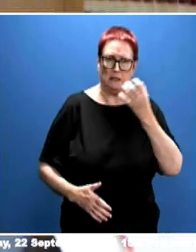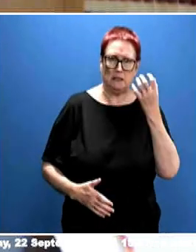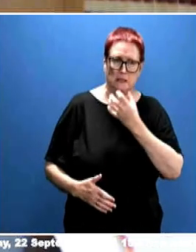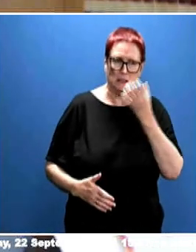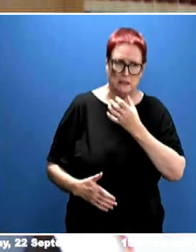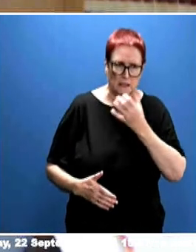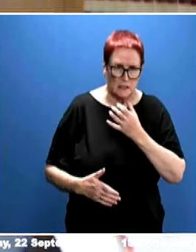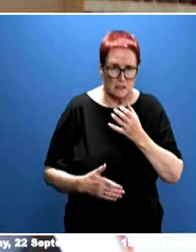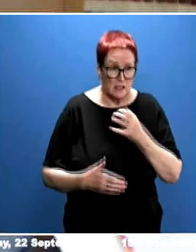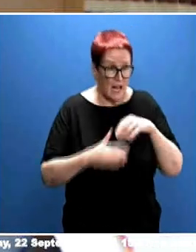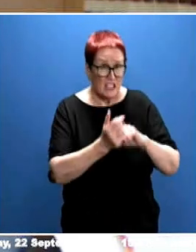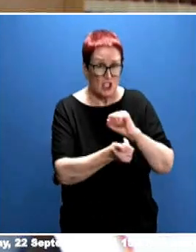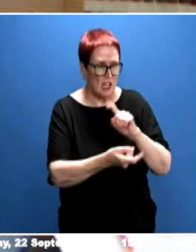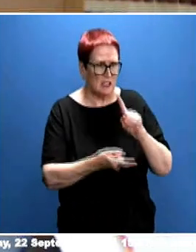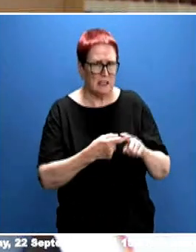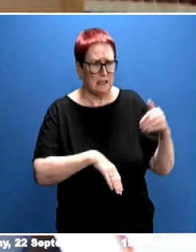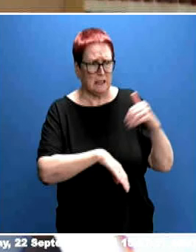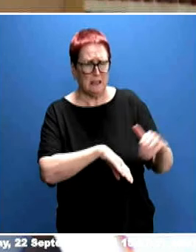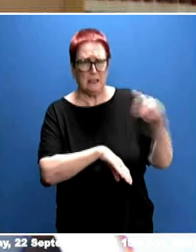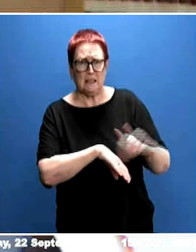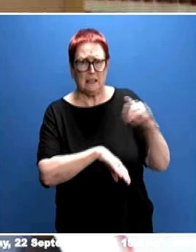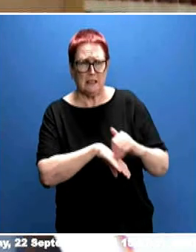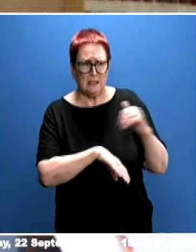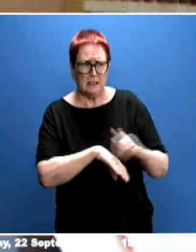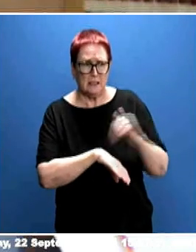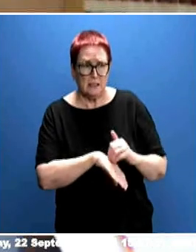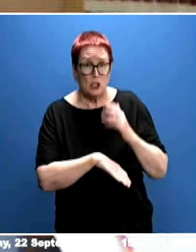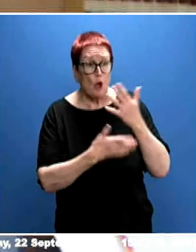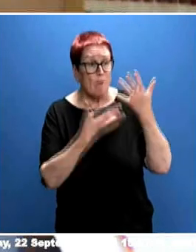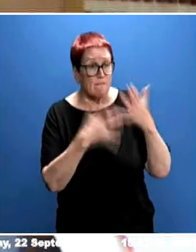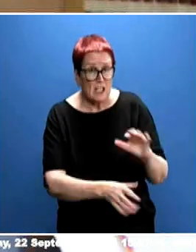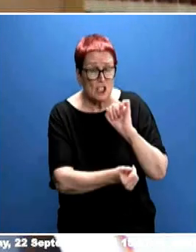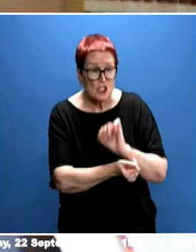So therefore they may meet that criteria, and we would admit them in.